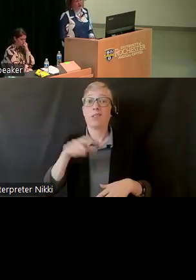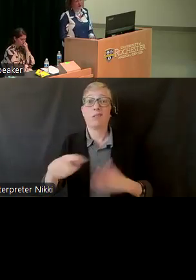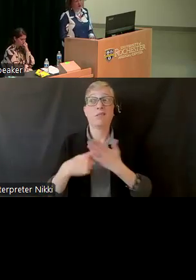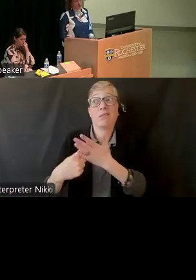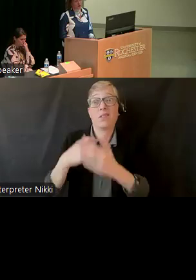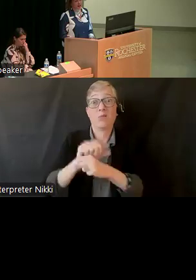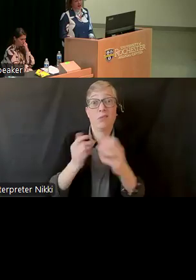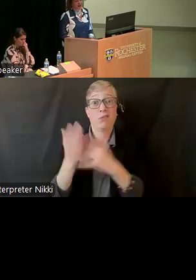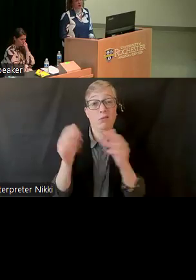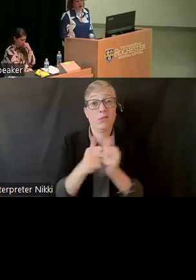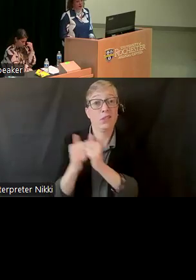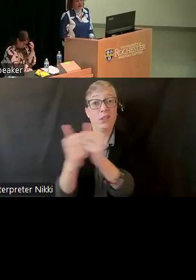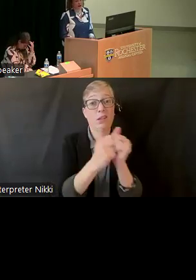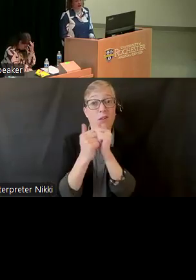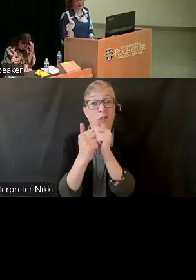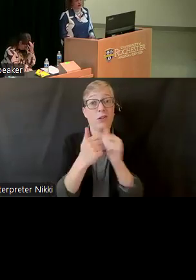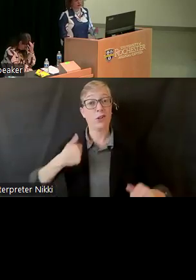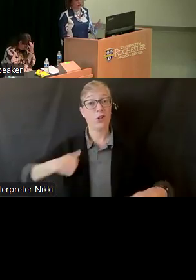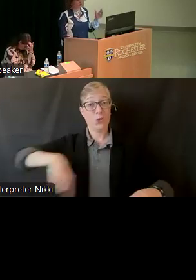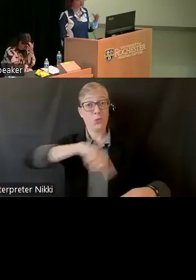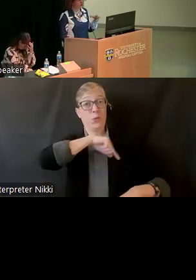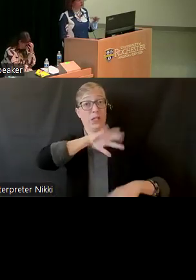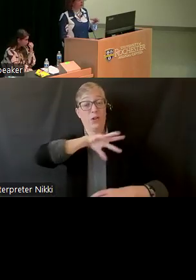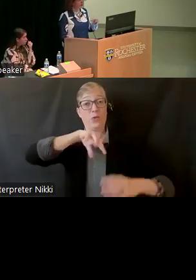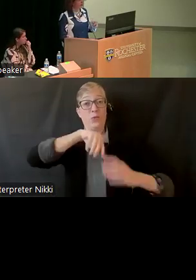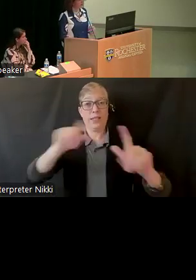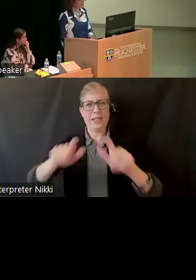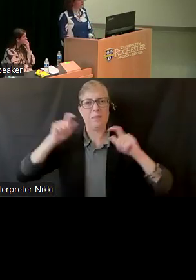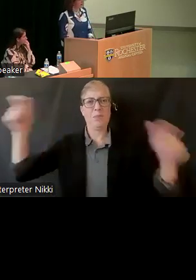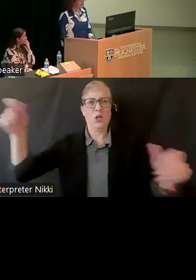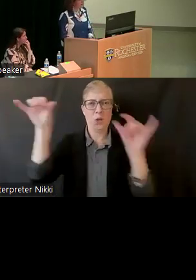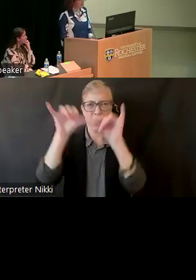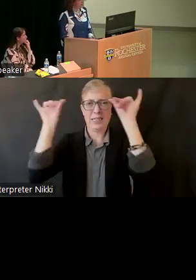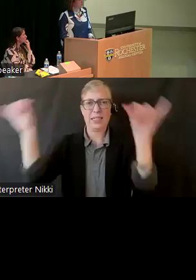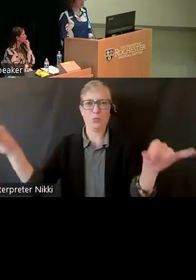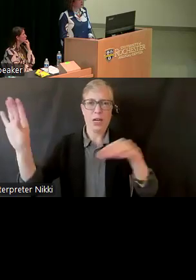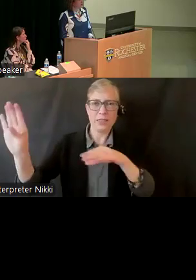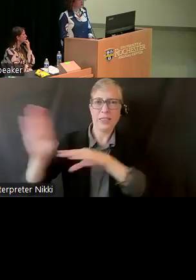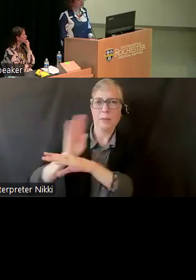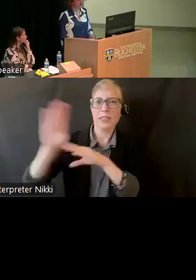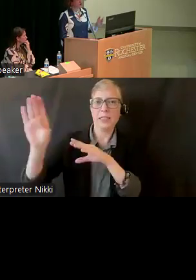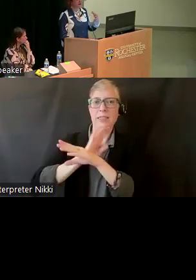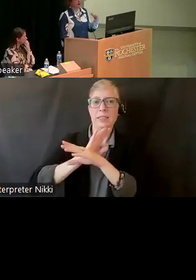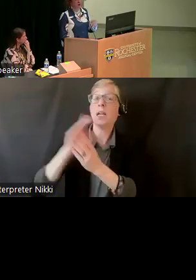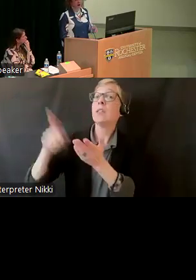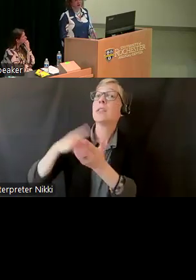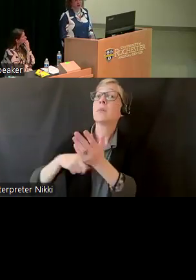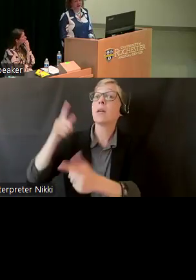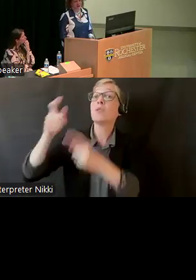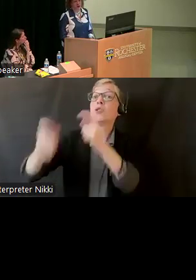are part of a big enterprise and sometimes these changes um just don't translate well to to the